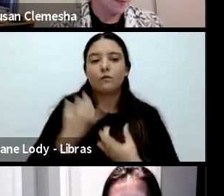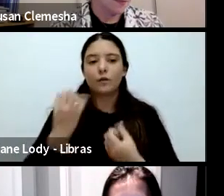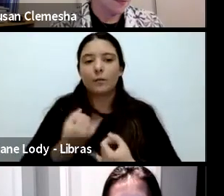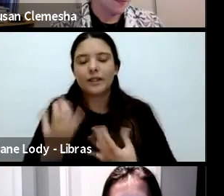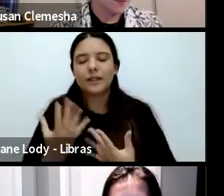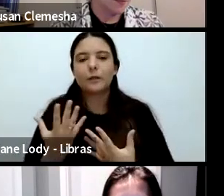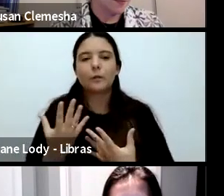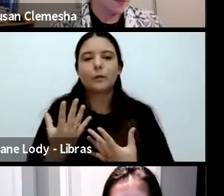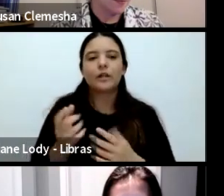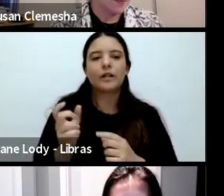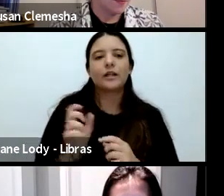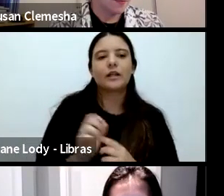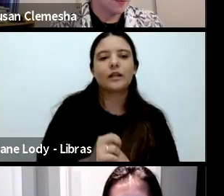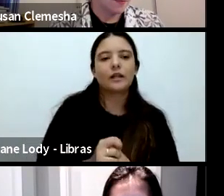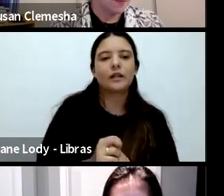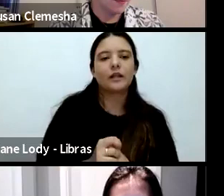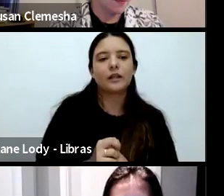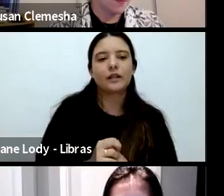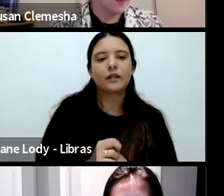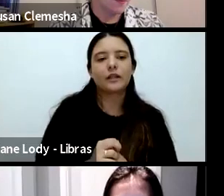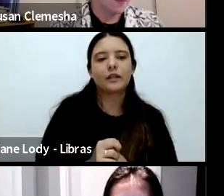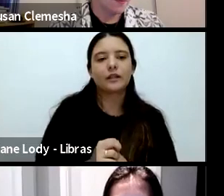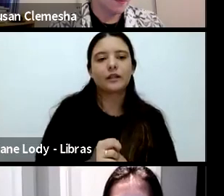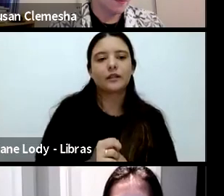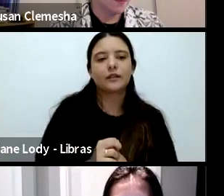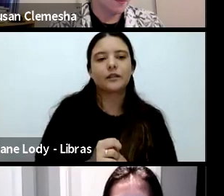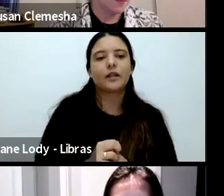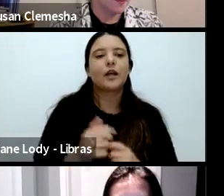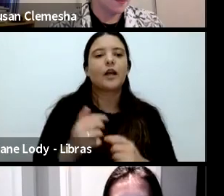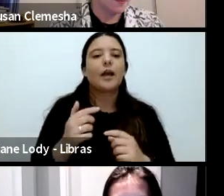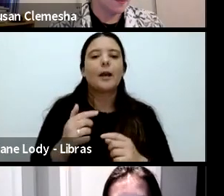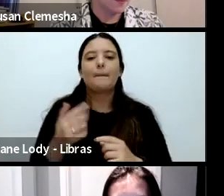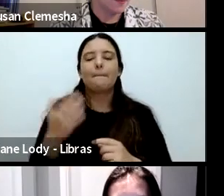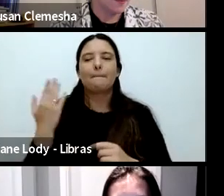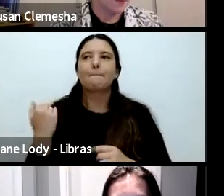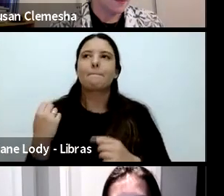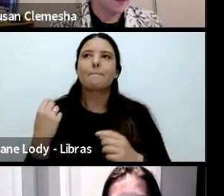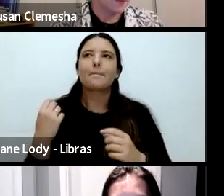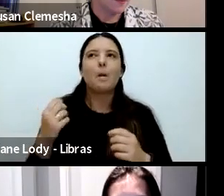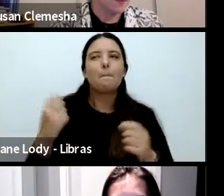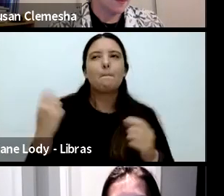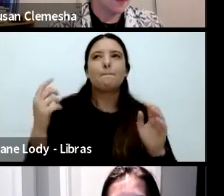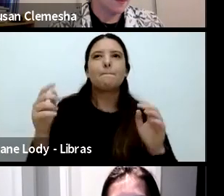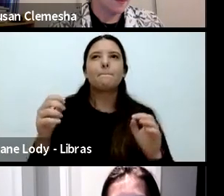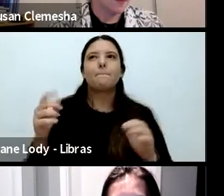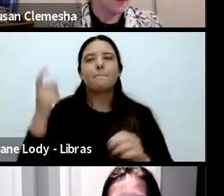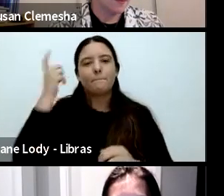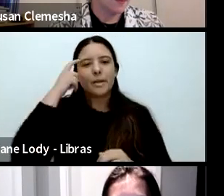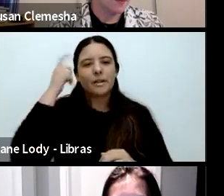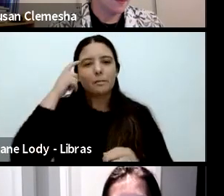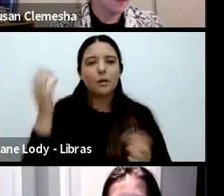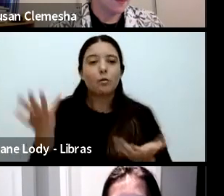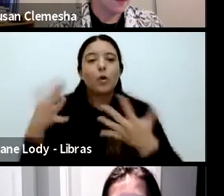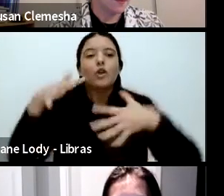that show that he didn't have a ready made point ready made a point about. then the notion of inclusion notion of inclusion.